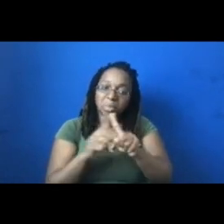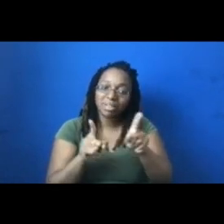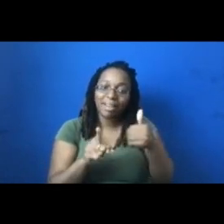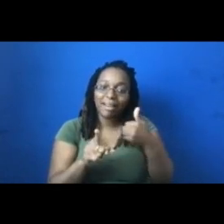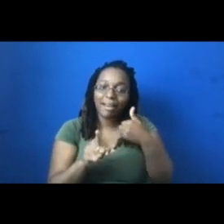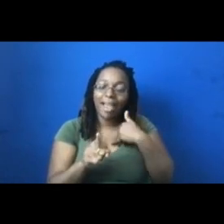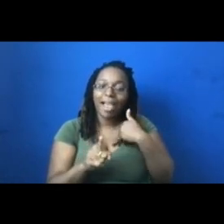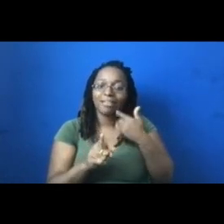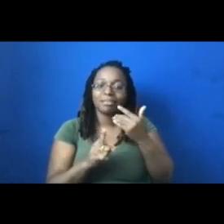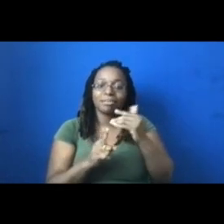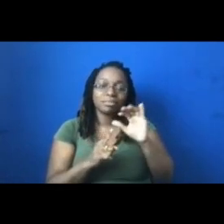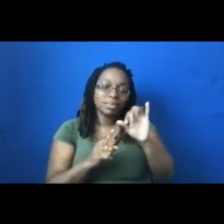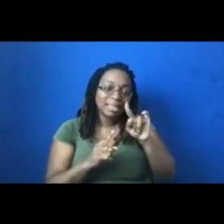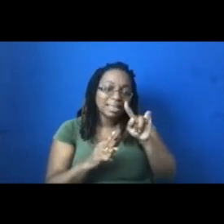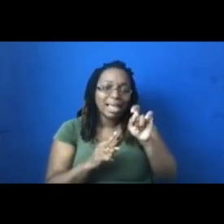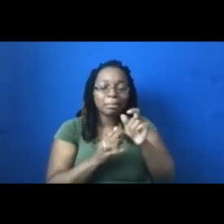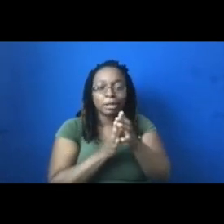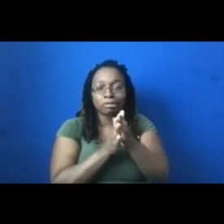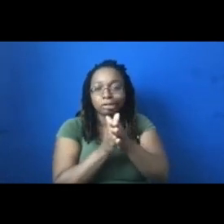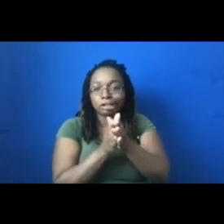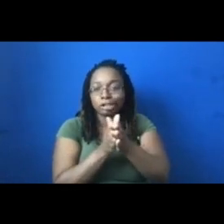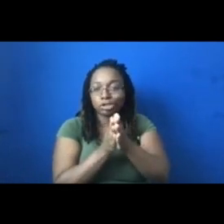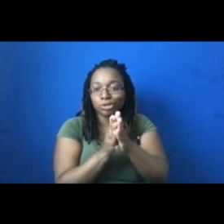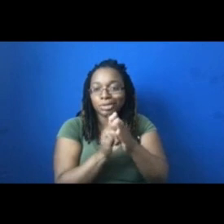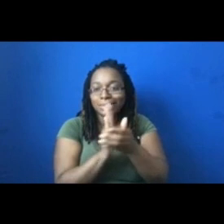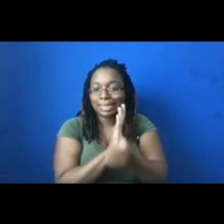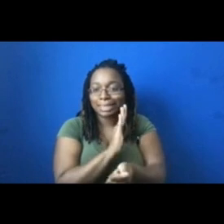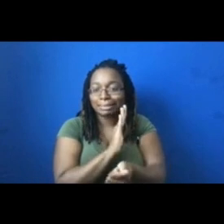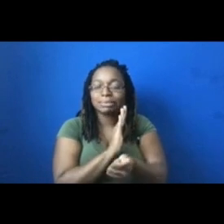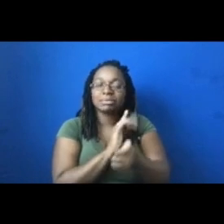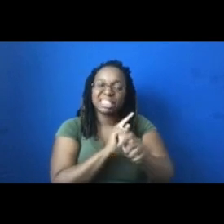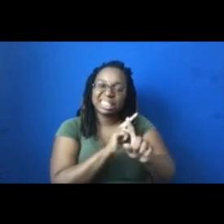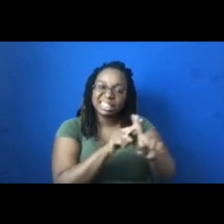multiple areas, they have to understand erosion control